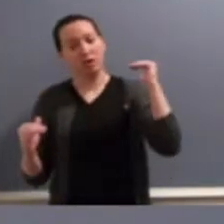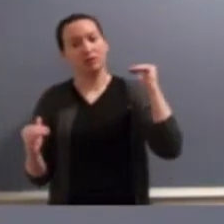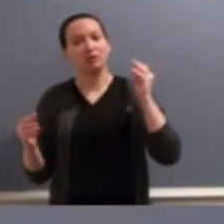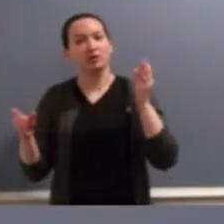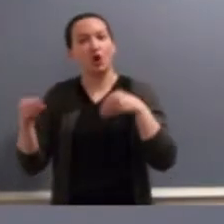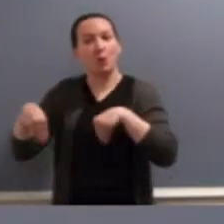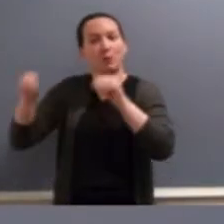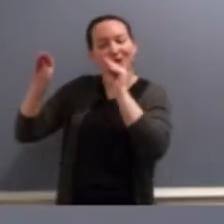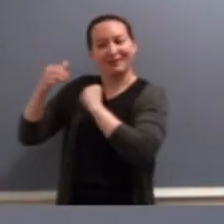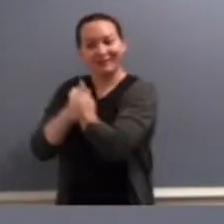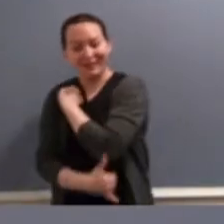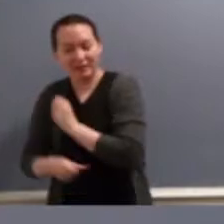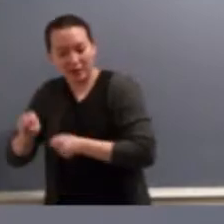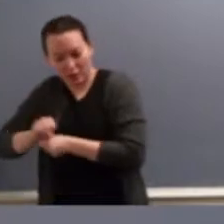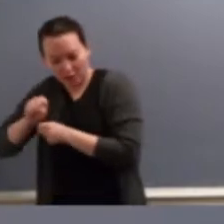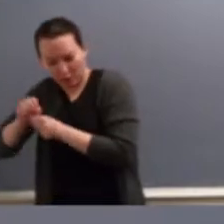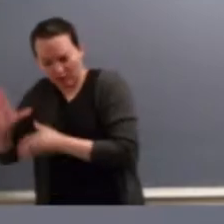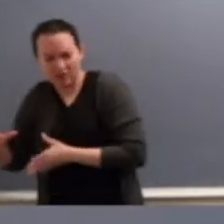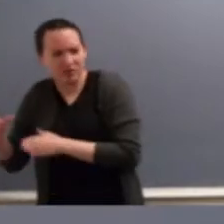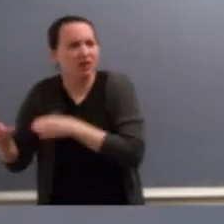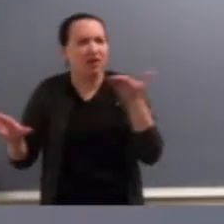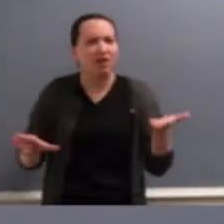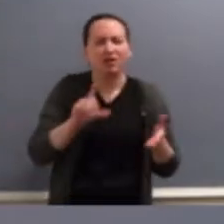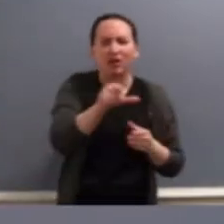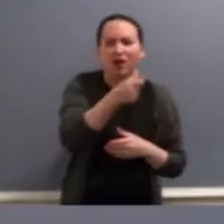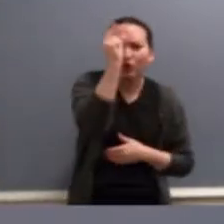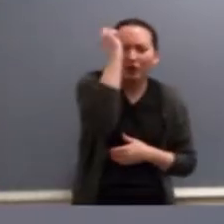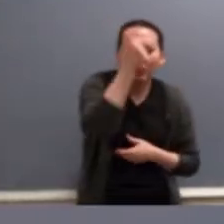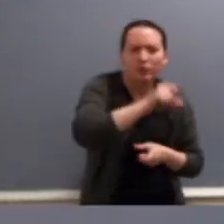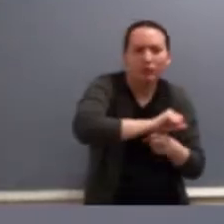between county employees and and other local governments and and in the private sector